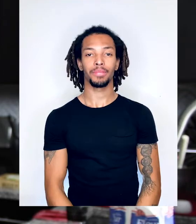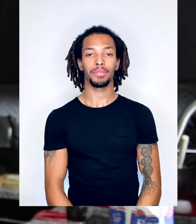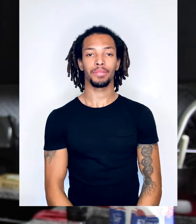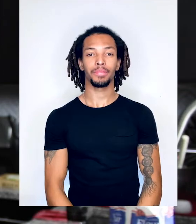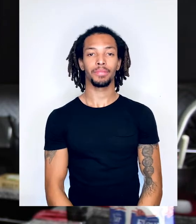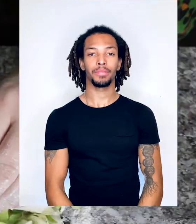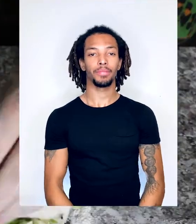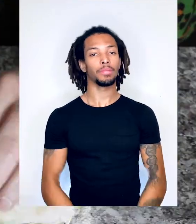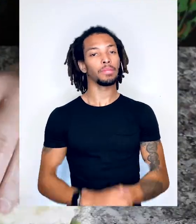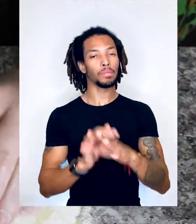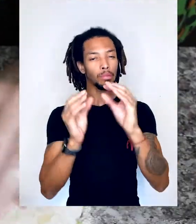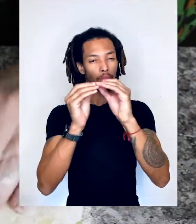More carefully this time.